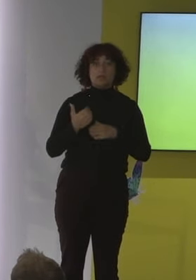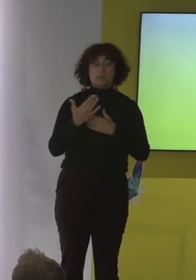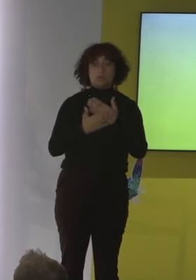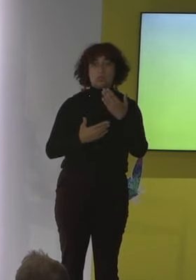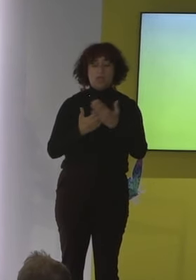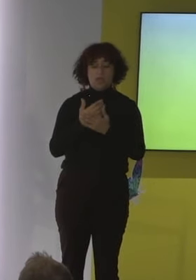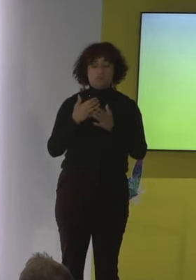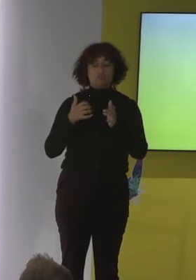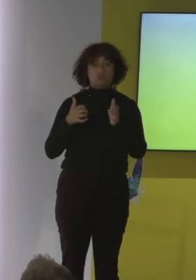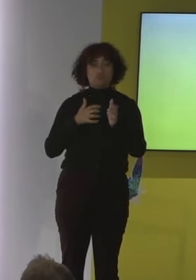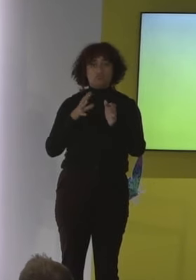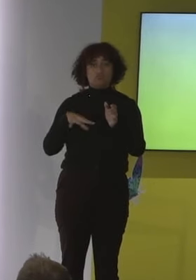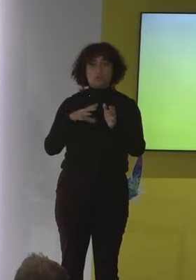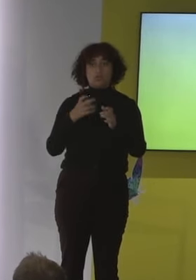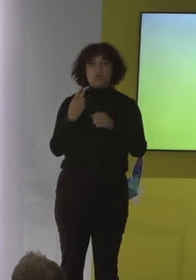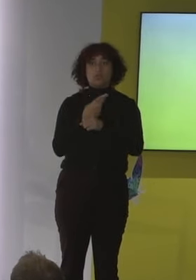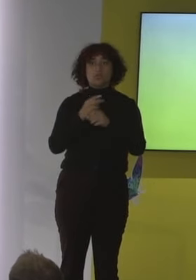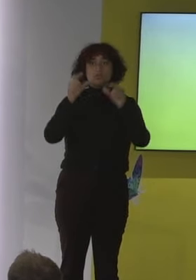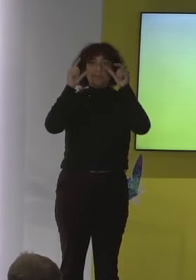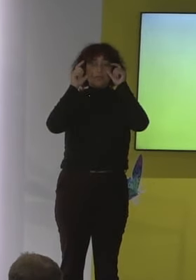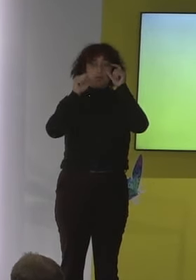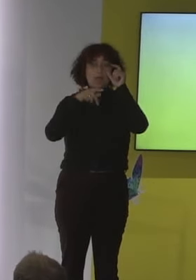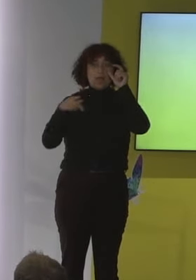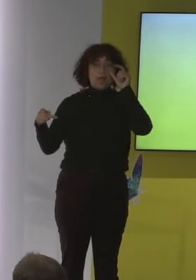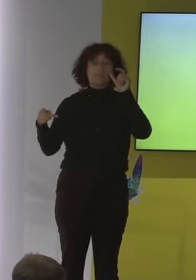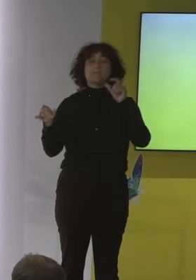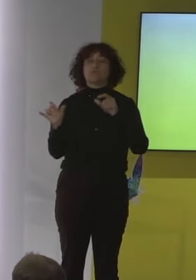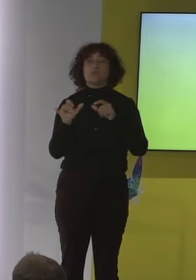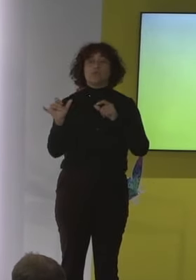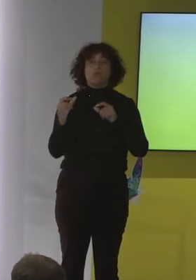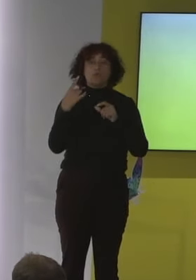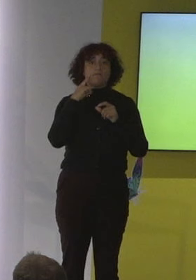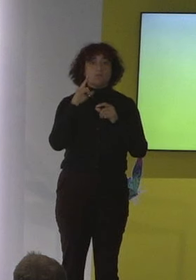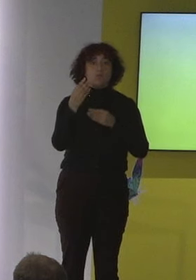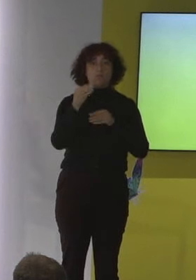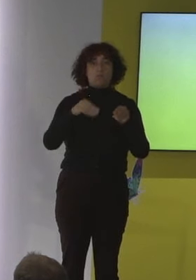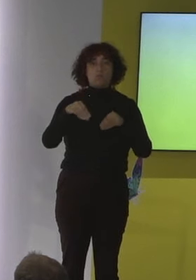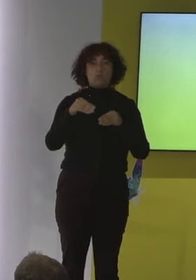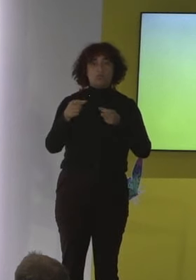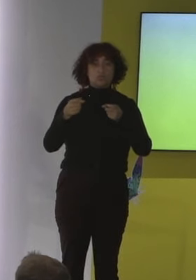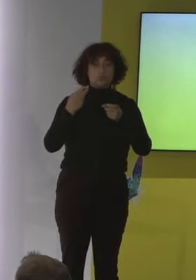or you could use your Spectacles mobile app in order to use that as a motion controller, or voice.